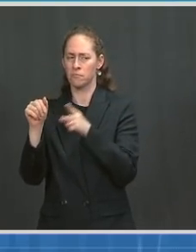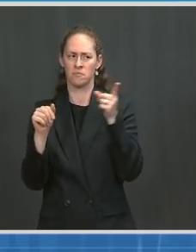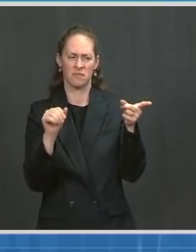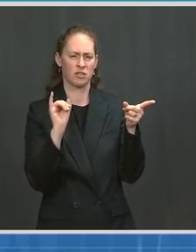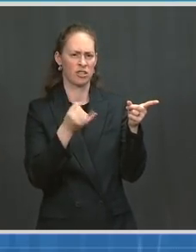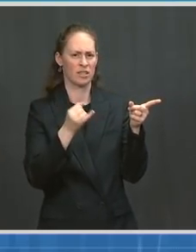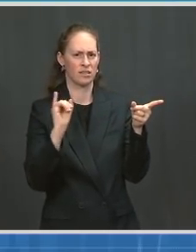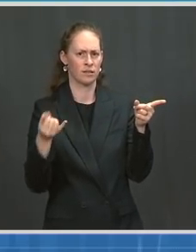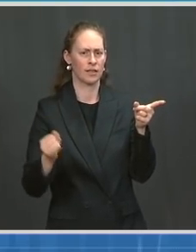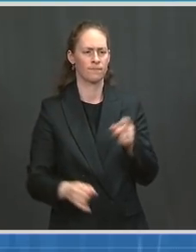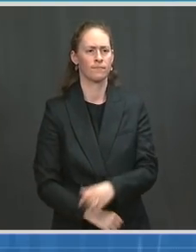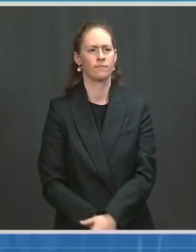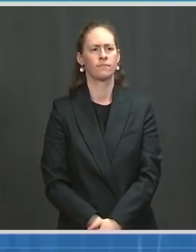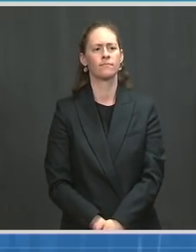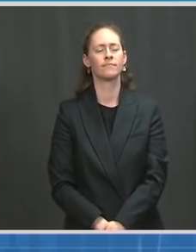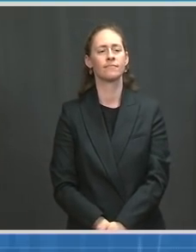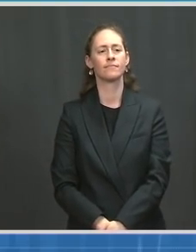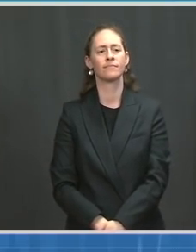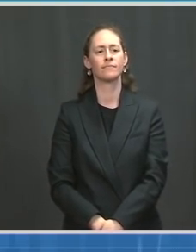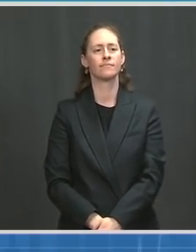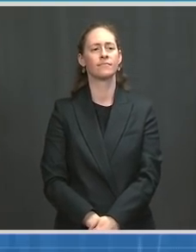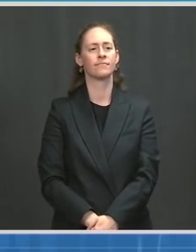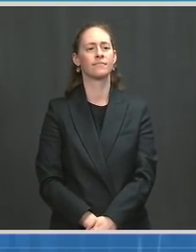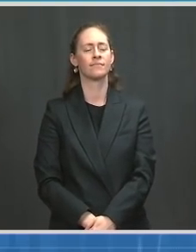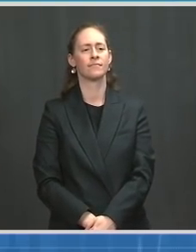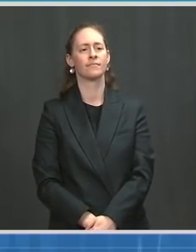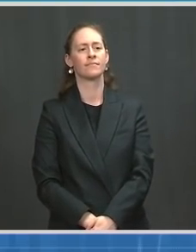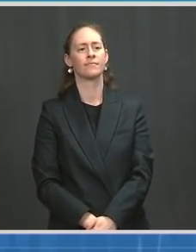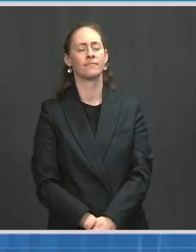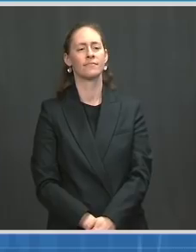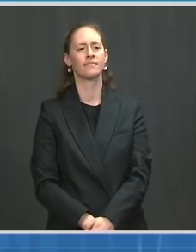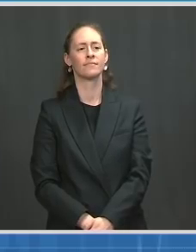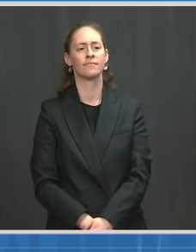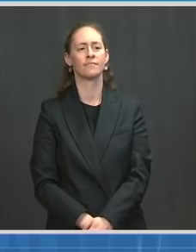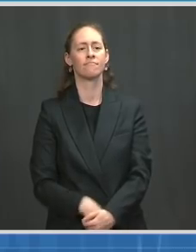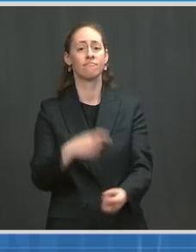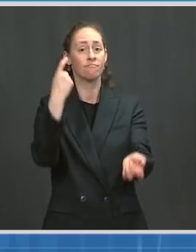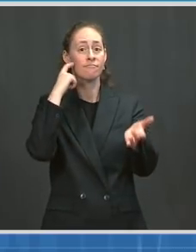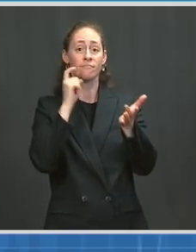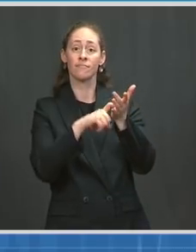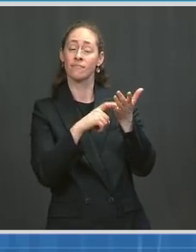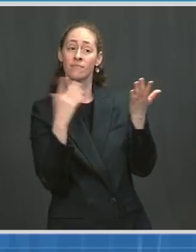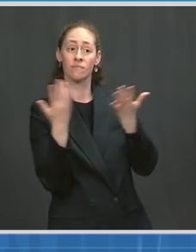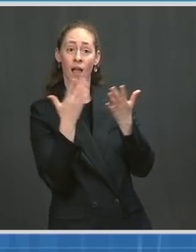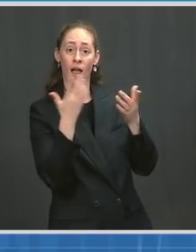the vaccine effectiveness, again, was even greater in the United States here